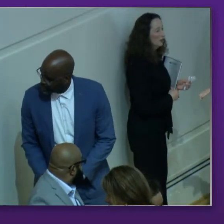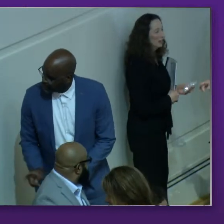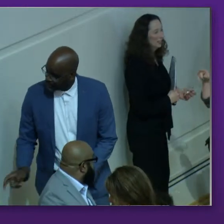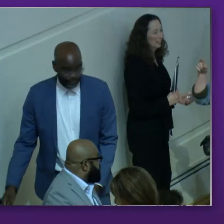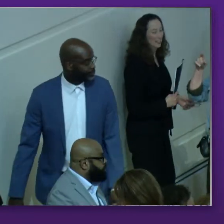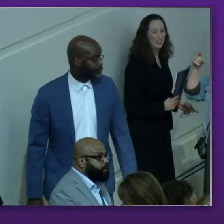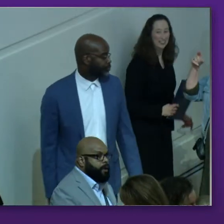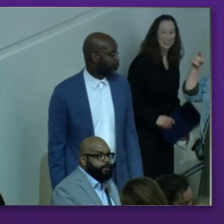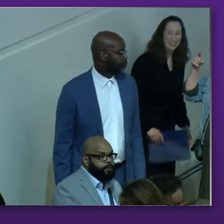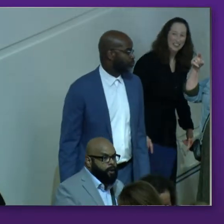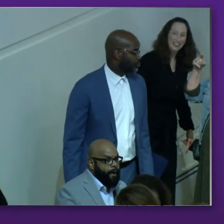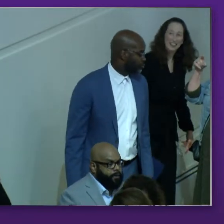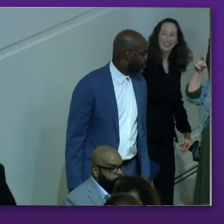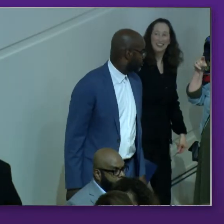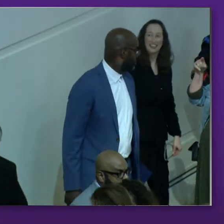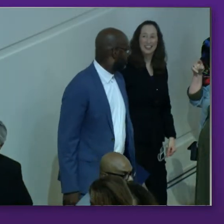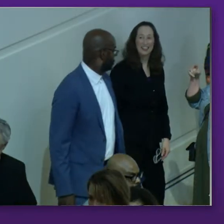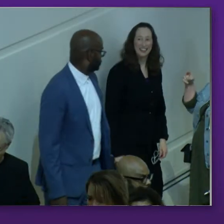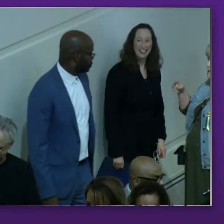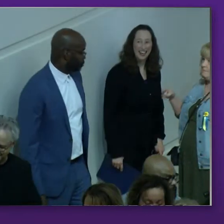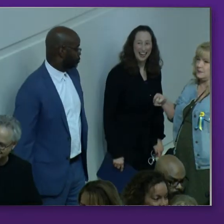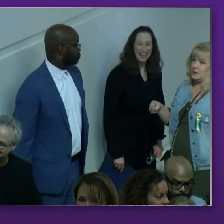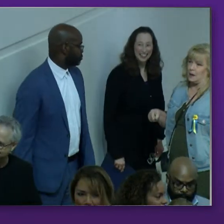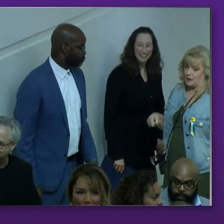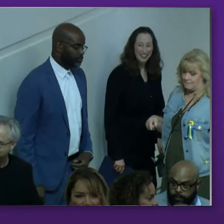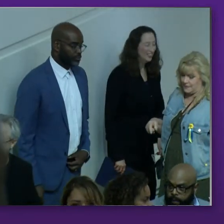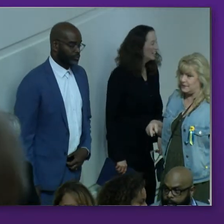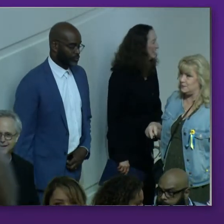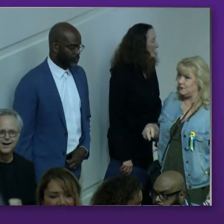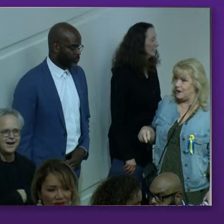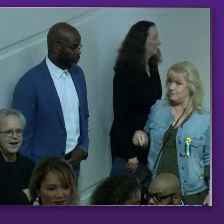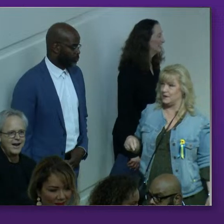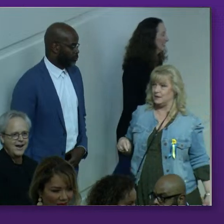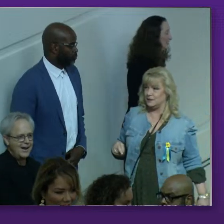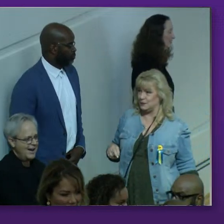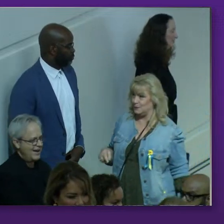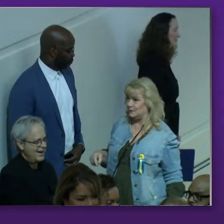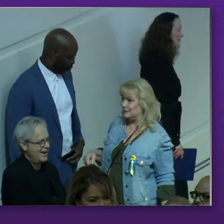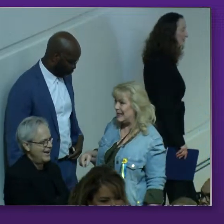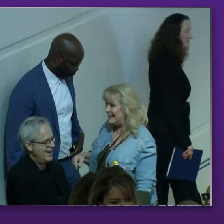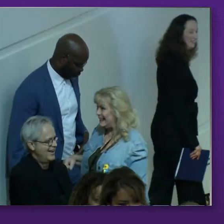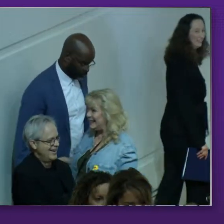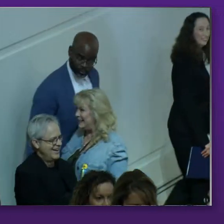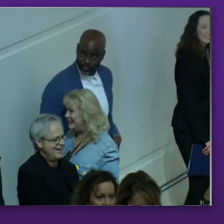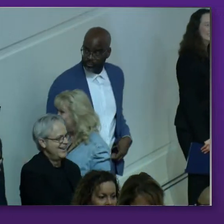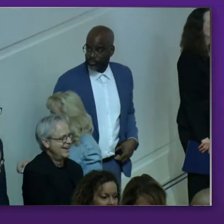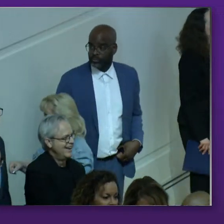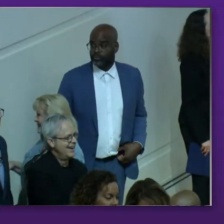UNDERSTANDING THE CHALLENGES AND TO HELP THEM TO OVERCOME THOSE CHALLENGES.